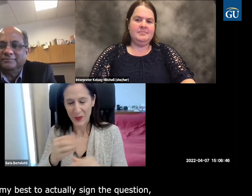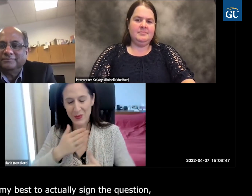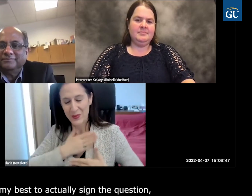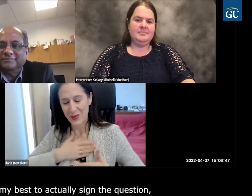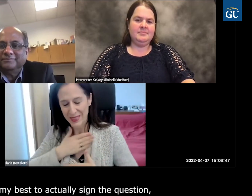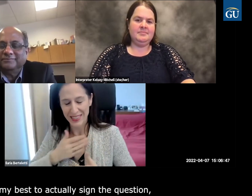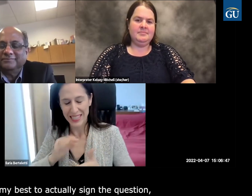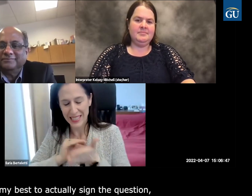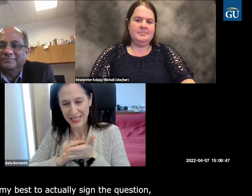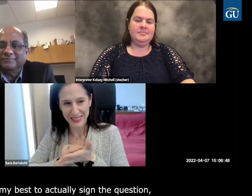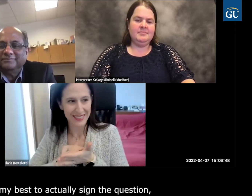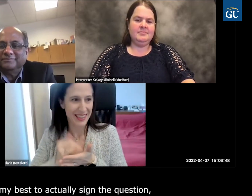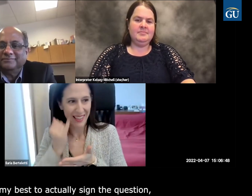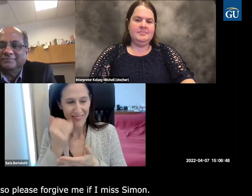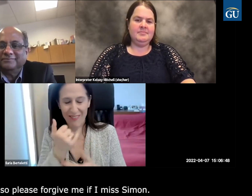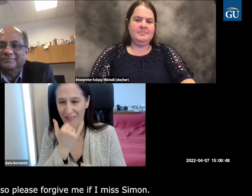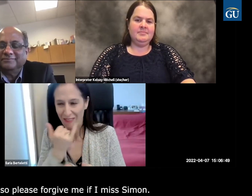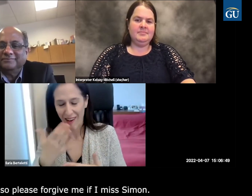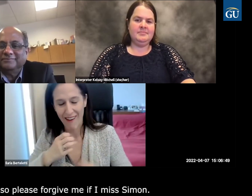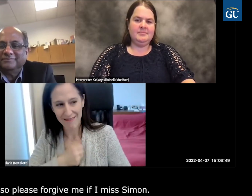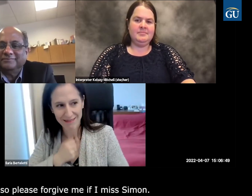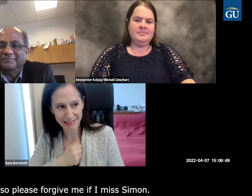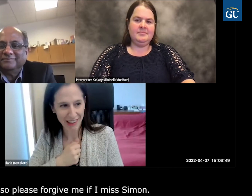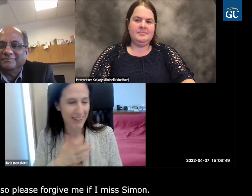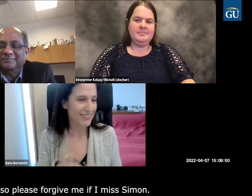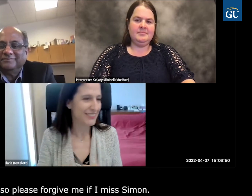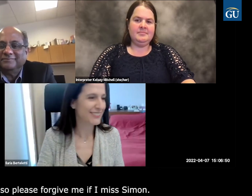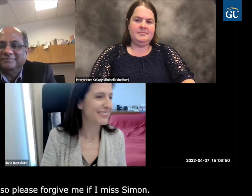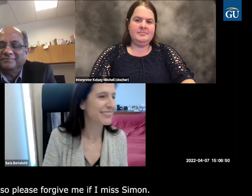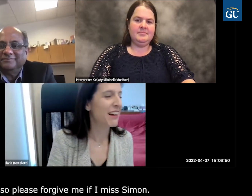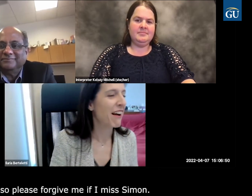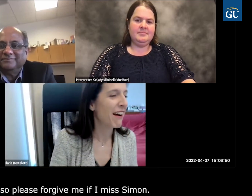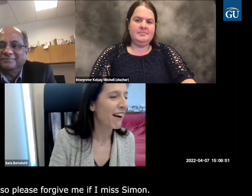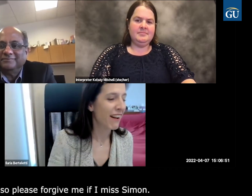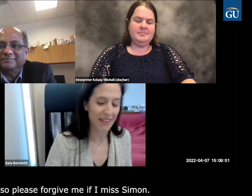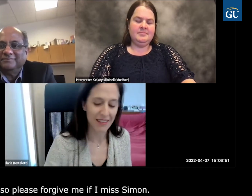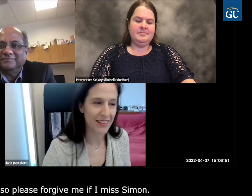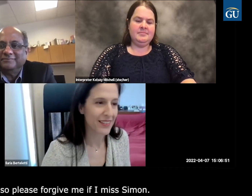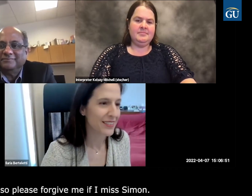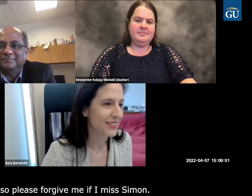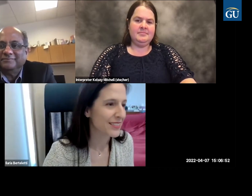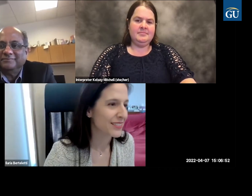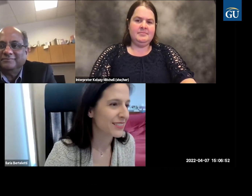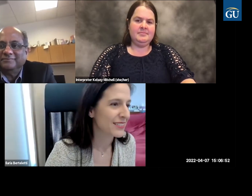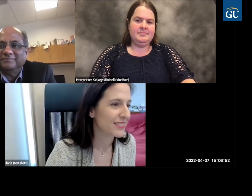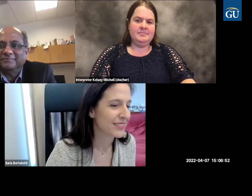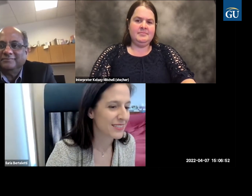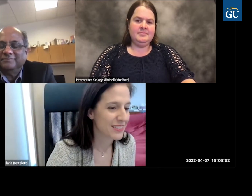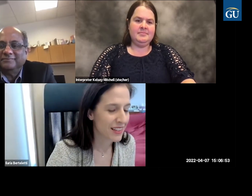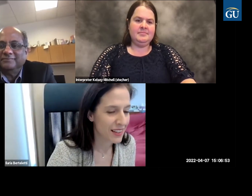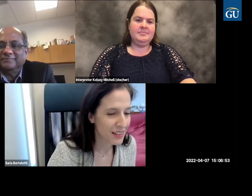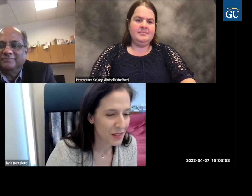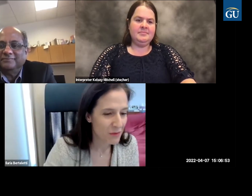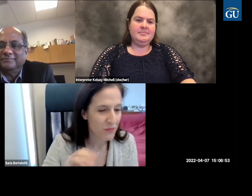to actually sign the questions so please forgive me if i miss sign them